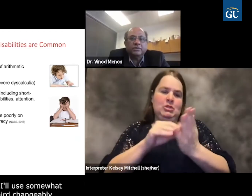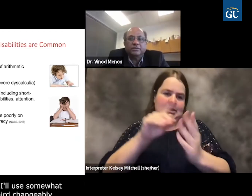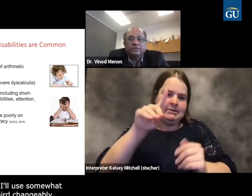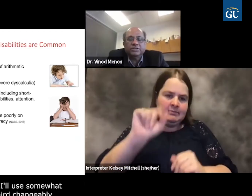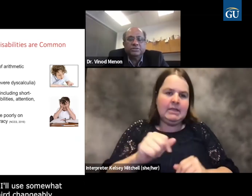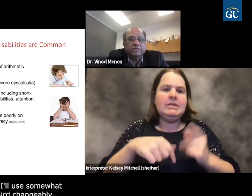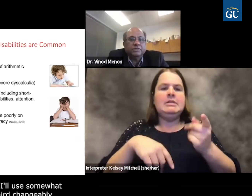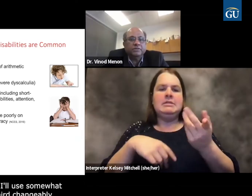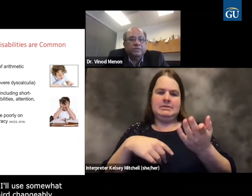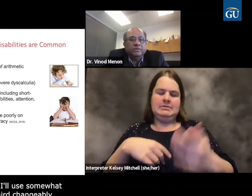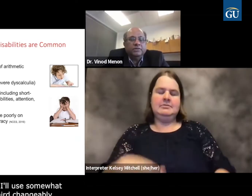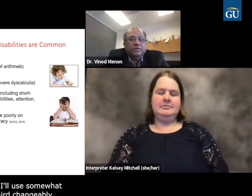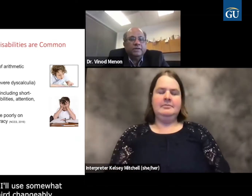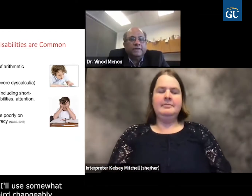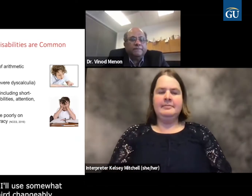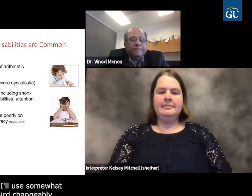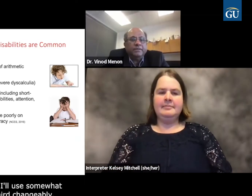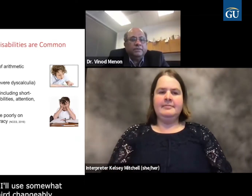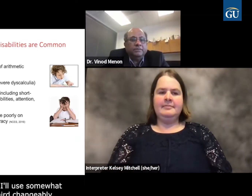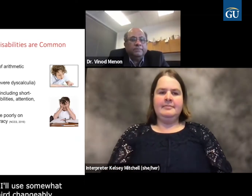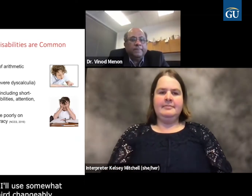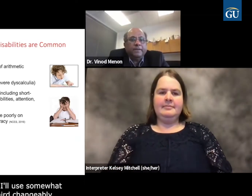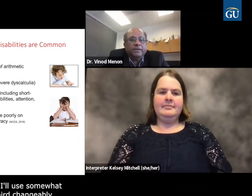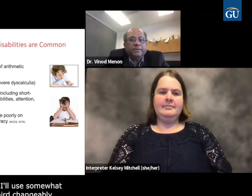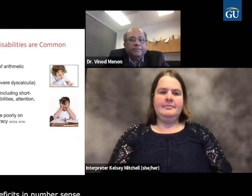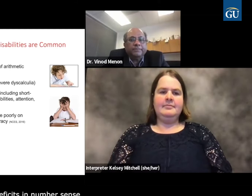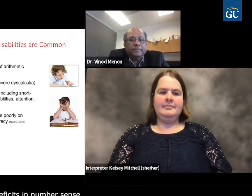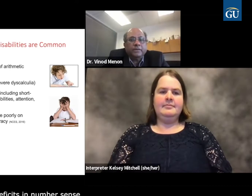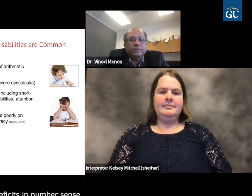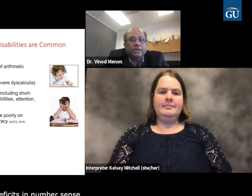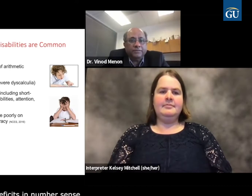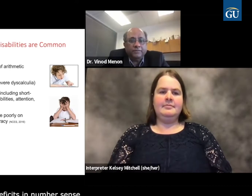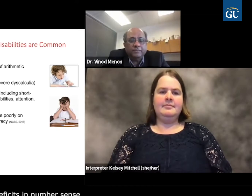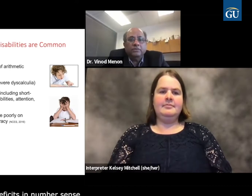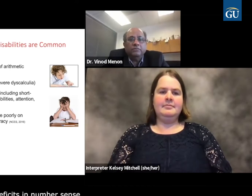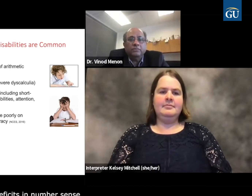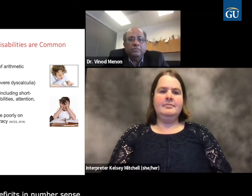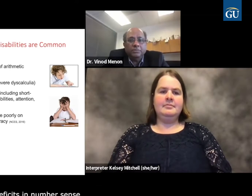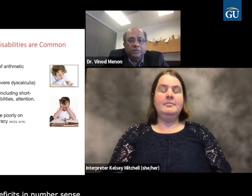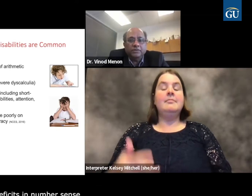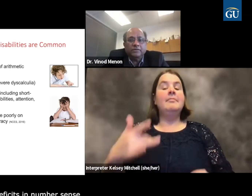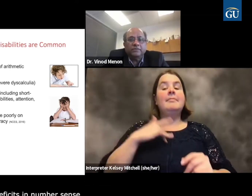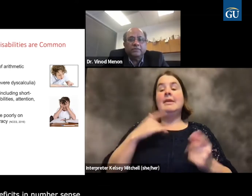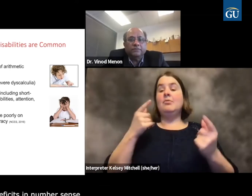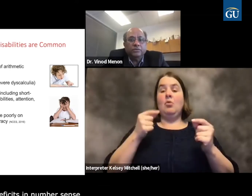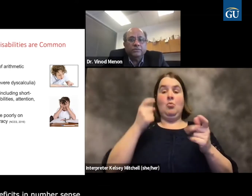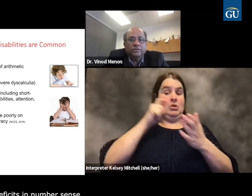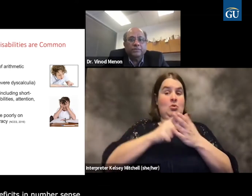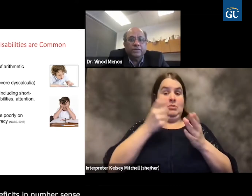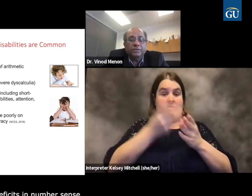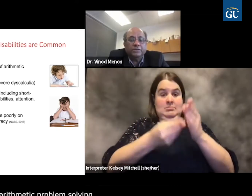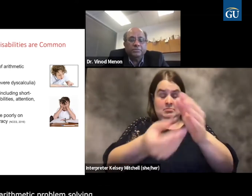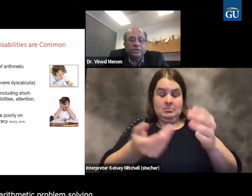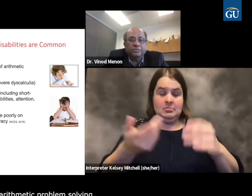somewhat inter changeably here